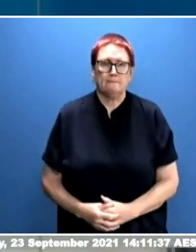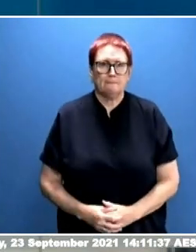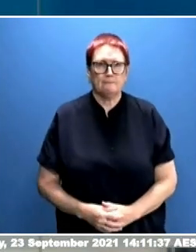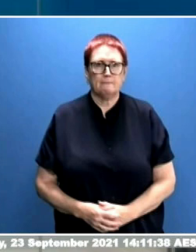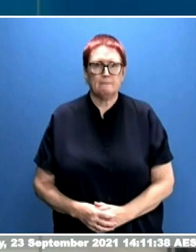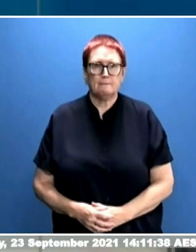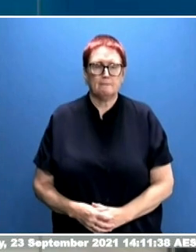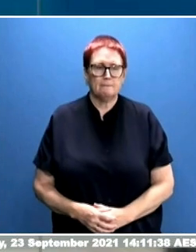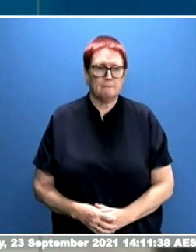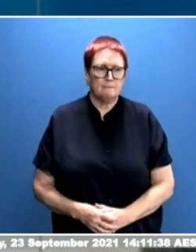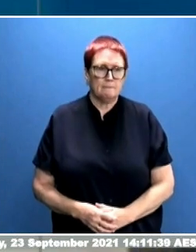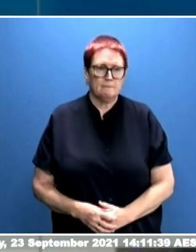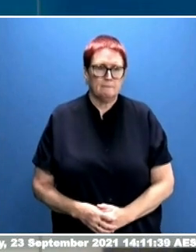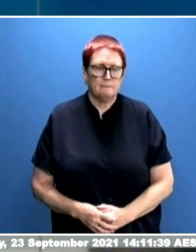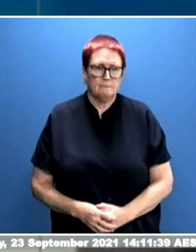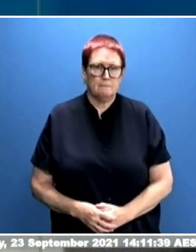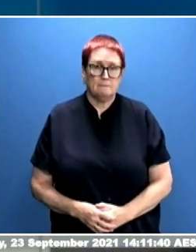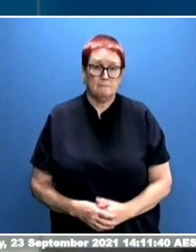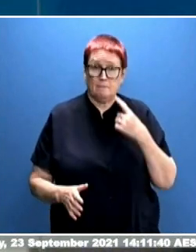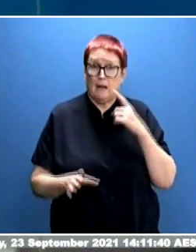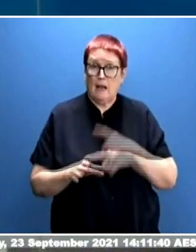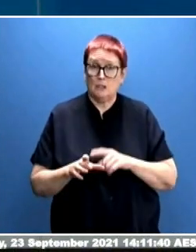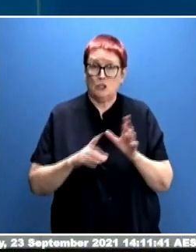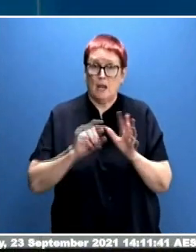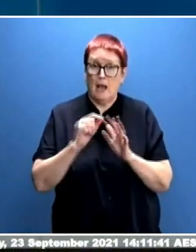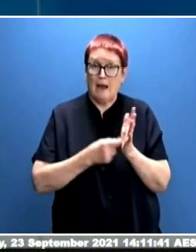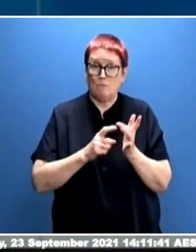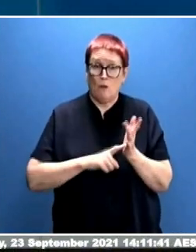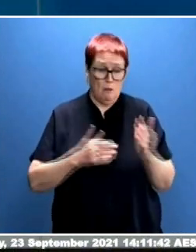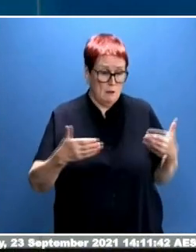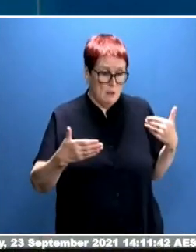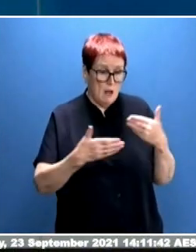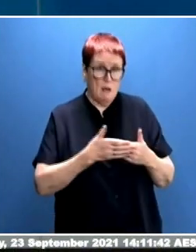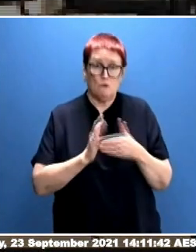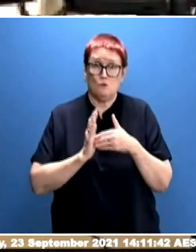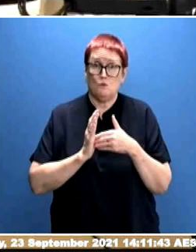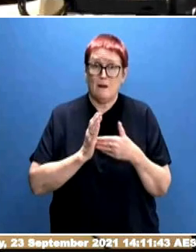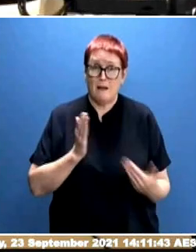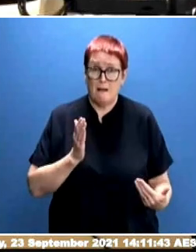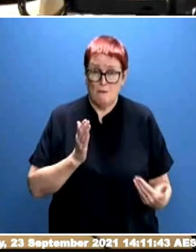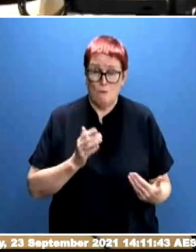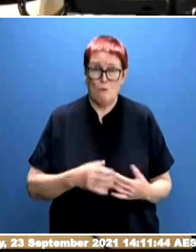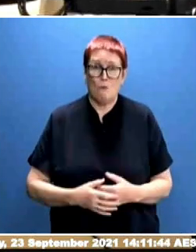And in terms of --- since April last year to present, you in your statements